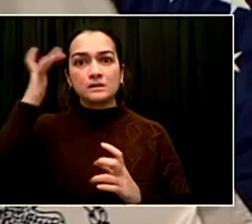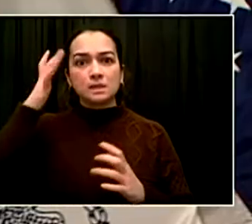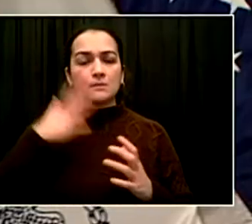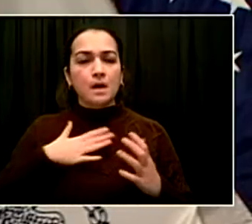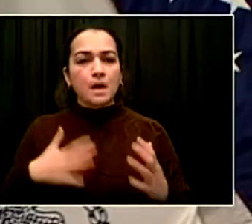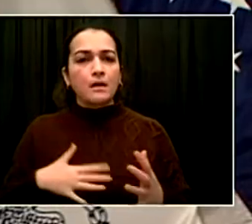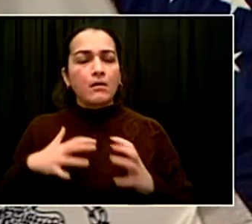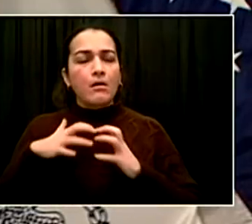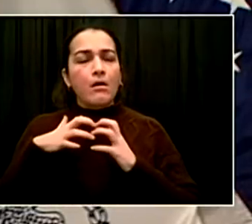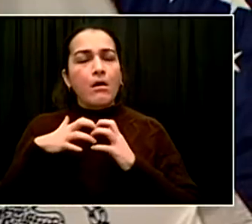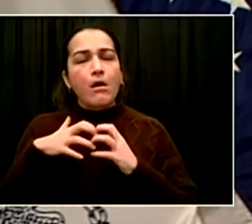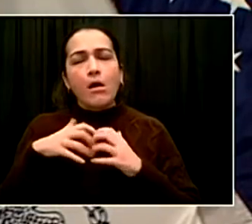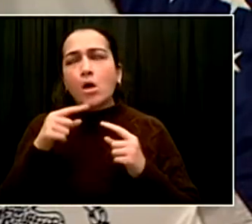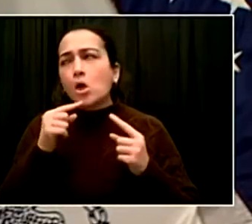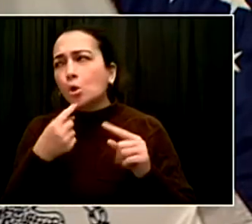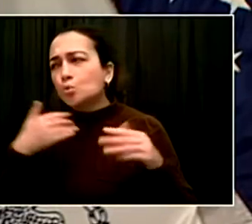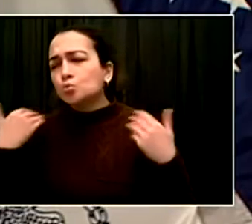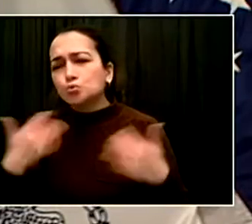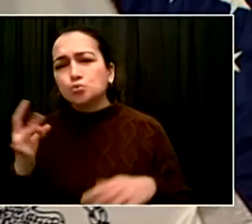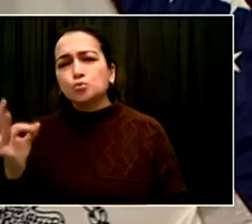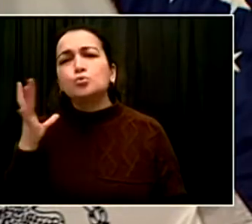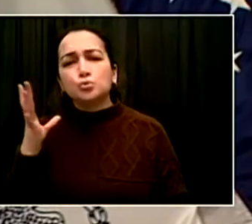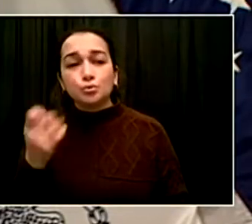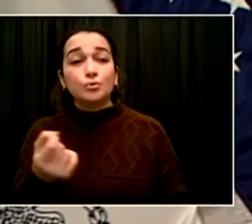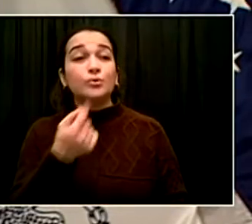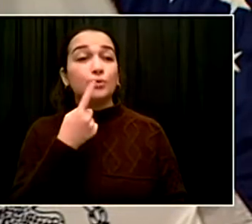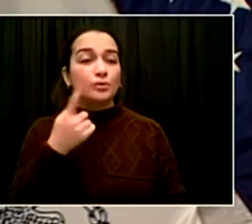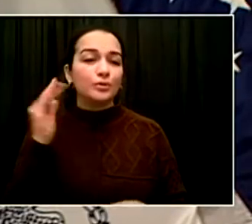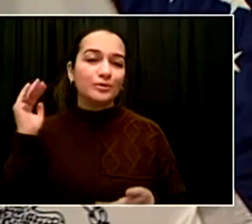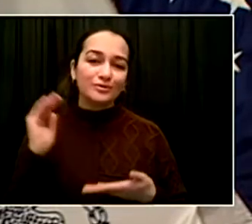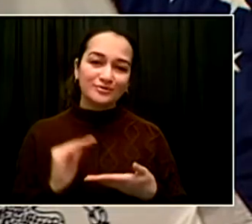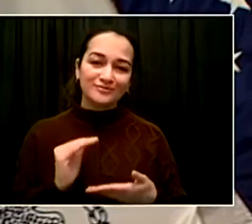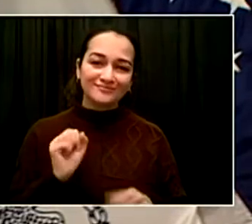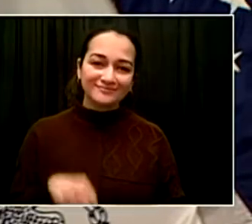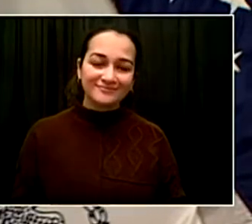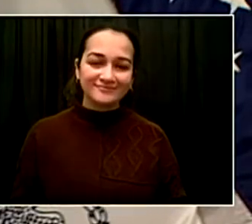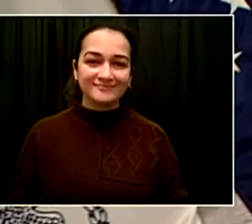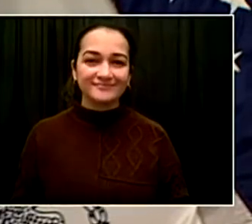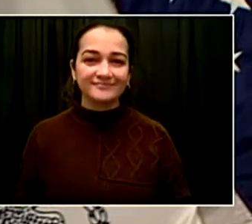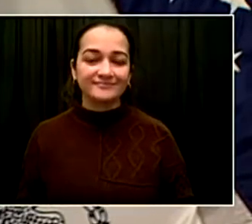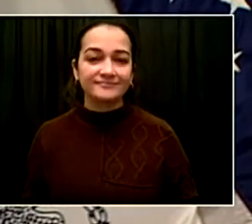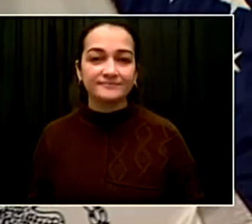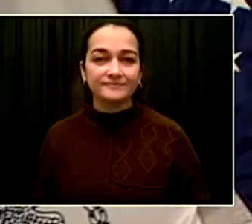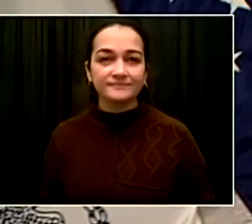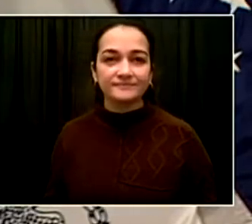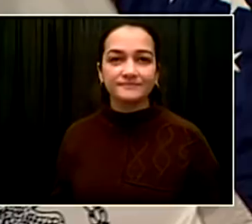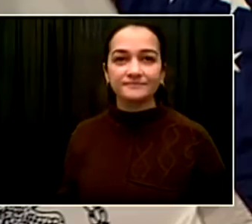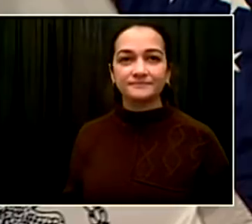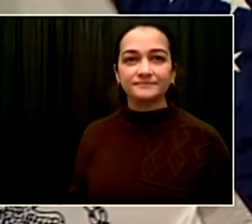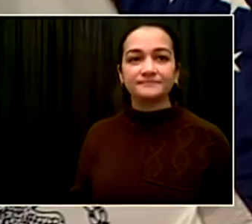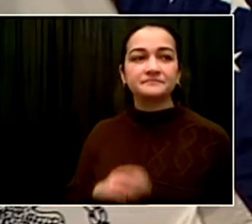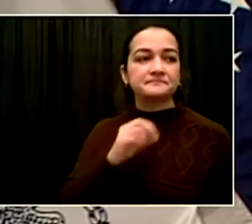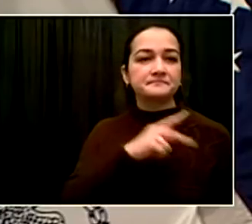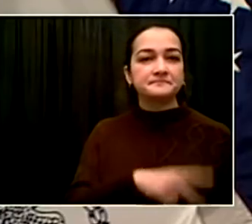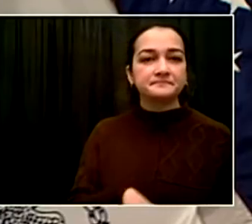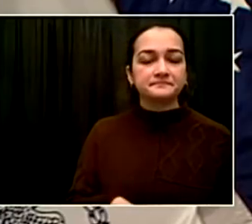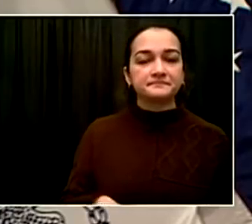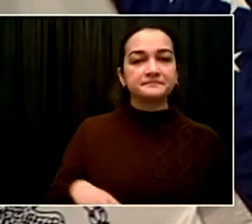THANK YOU. THANK YOU, DAVE. THE NEXT IS KEVIN FROM AM NEW YORK.